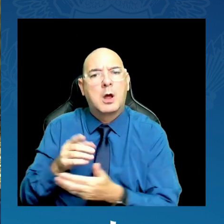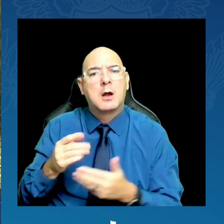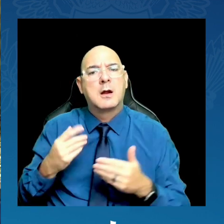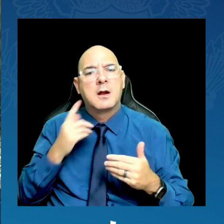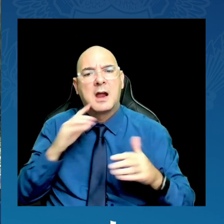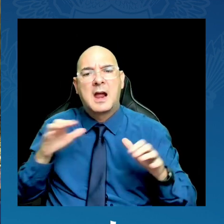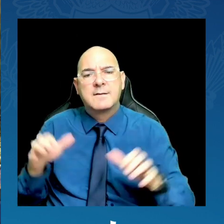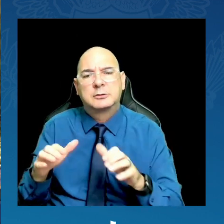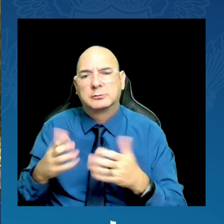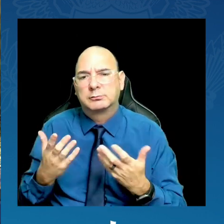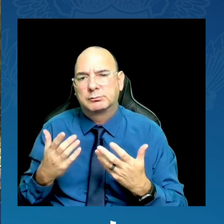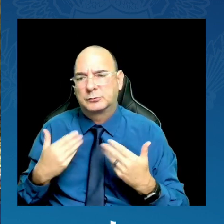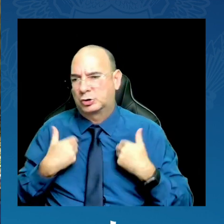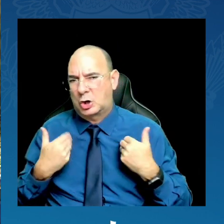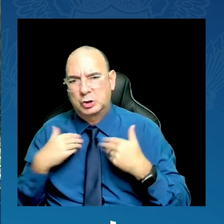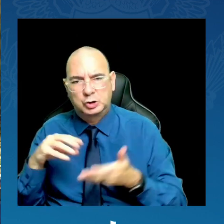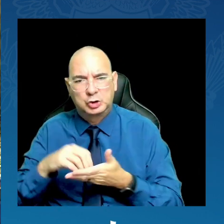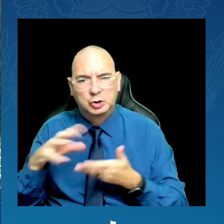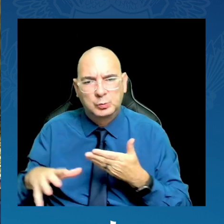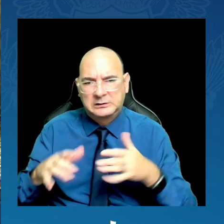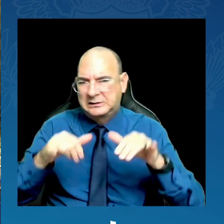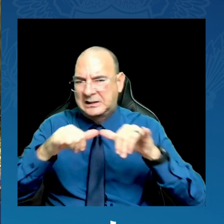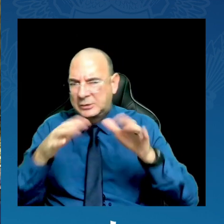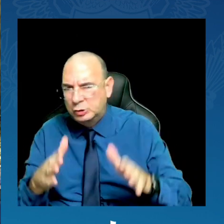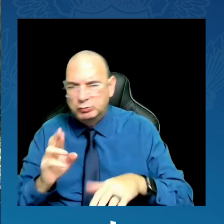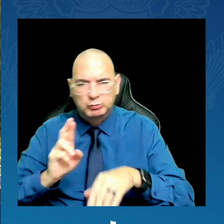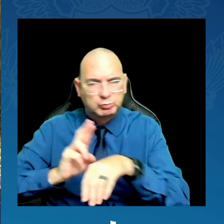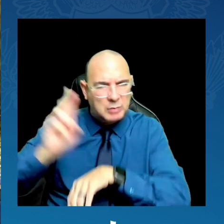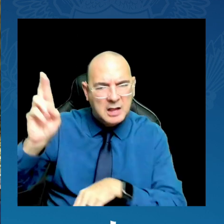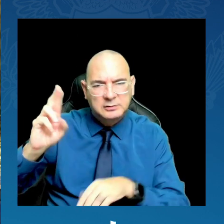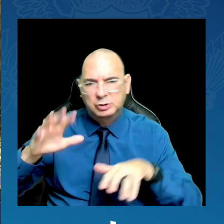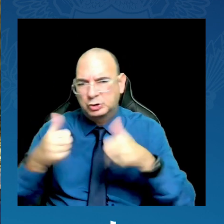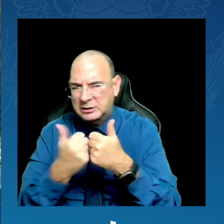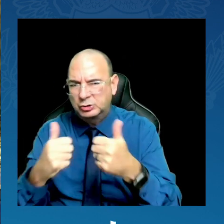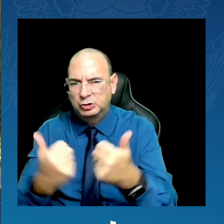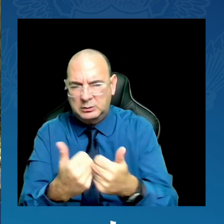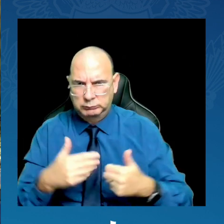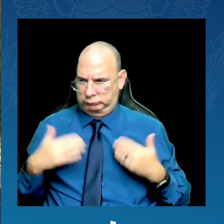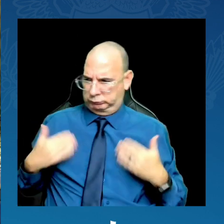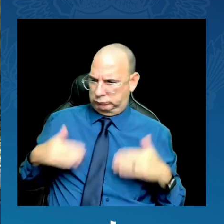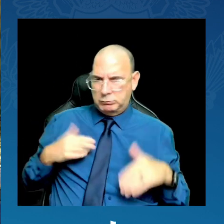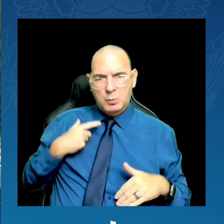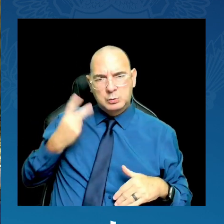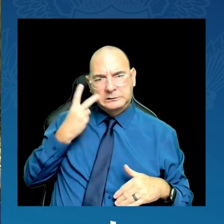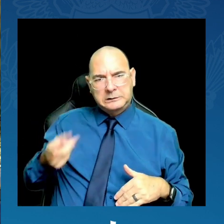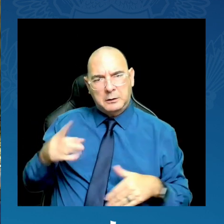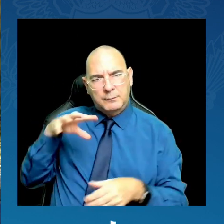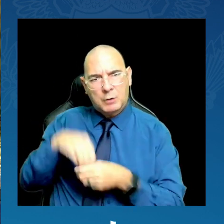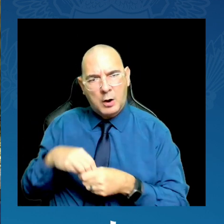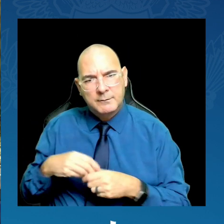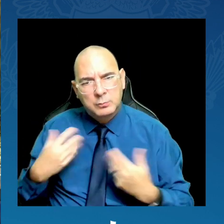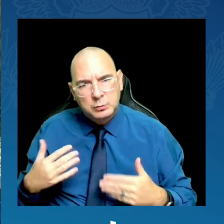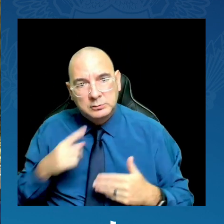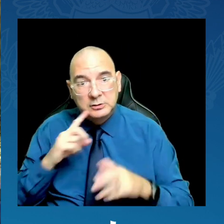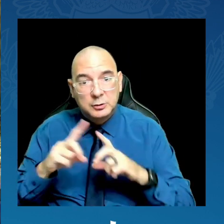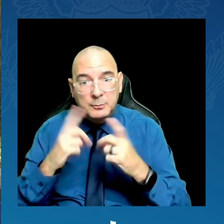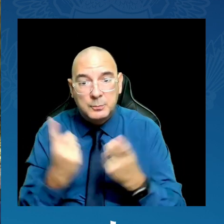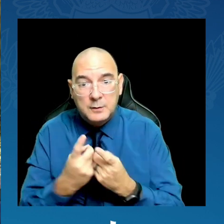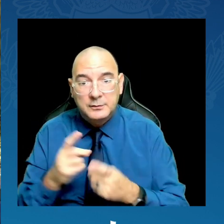that are awesome to see the kids participate in. Therefore, the Department of Education's elevating STEM education as a department priority,